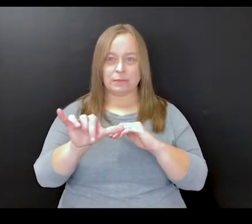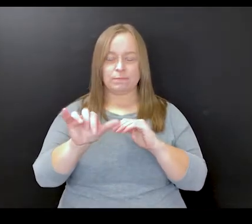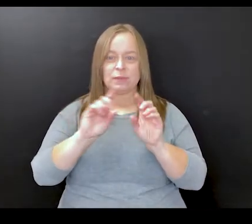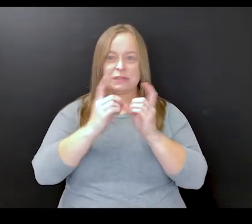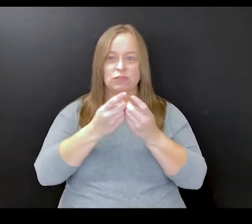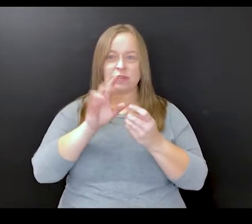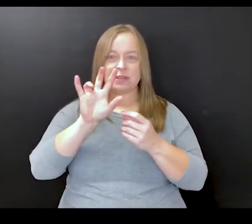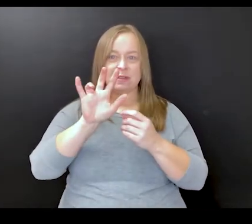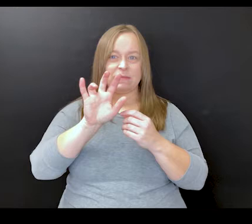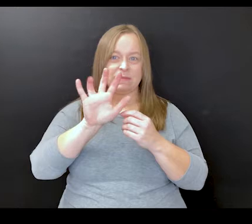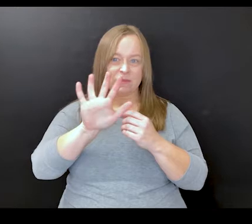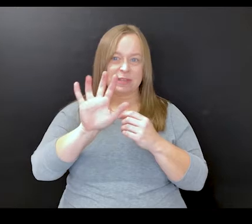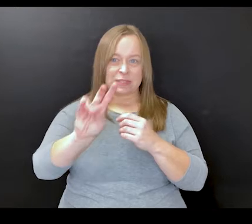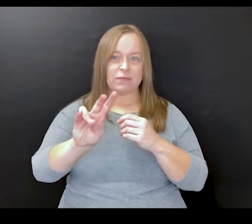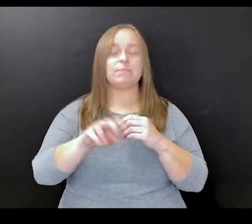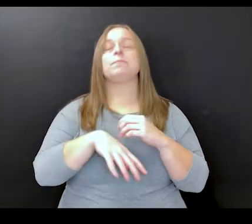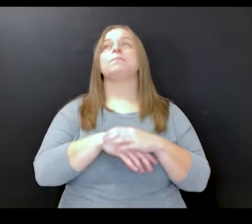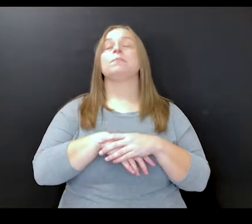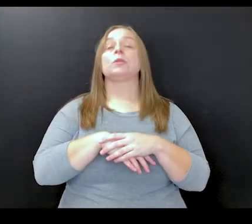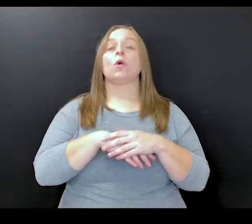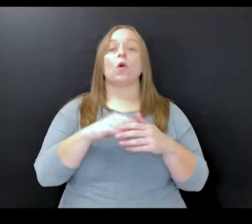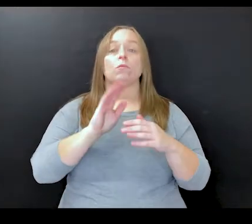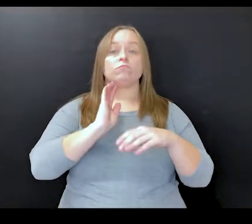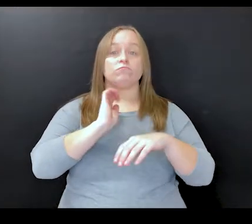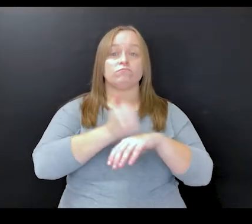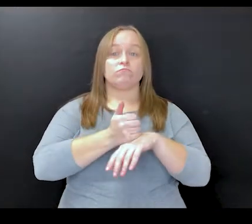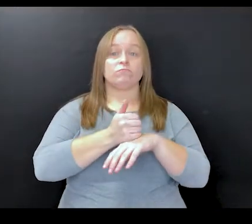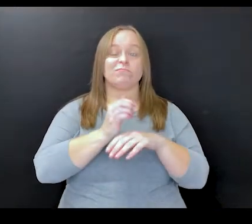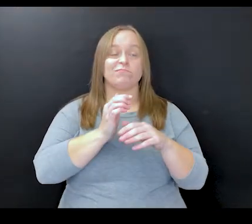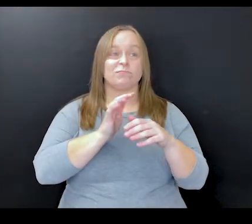So we had brought a case in early of 2021,